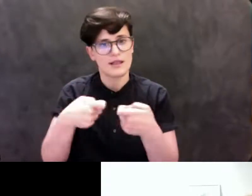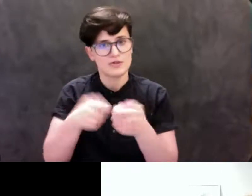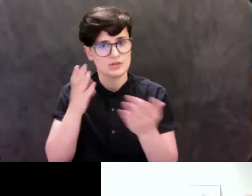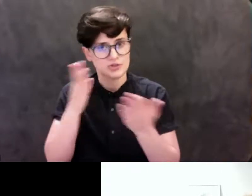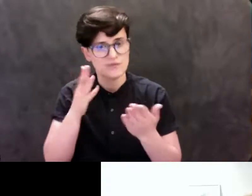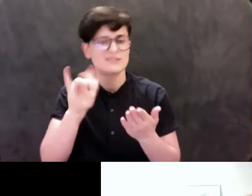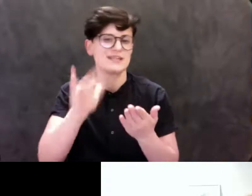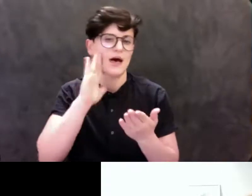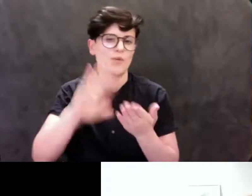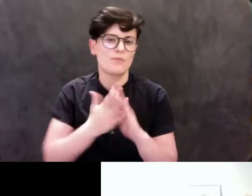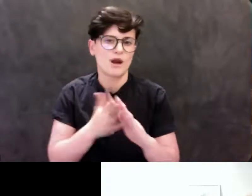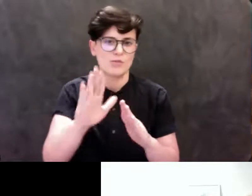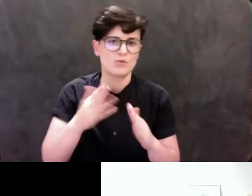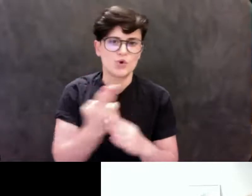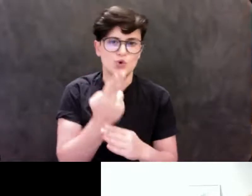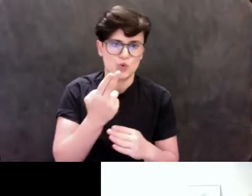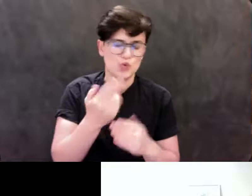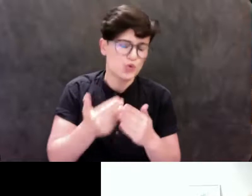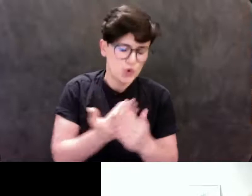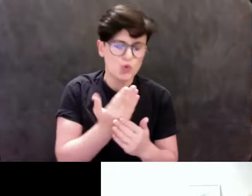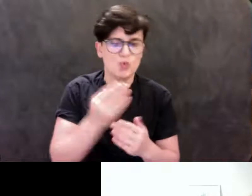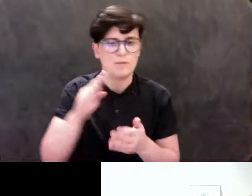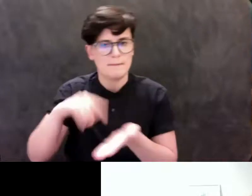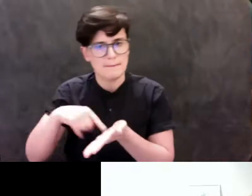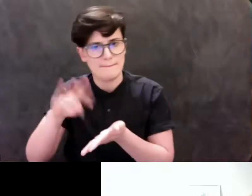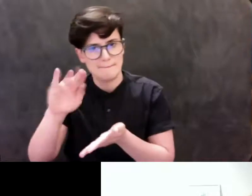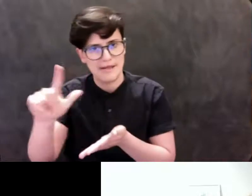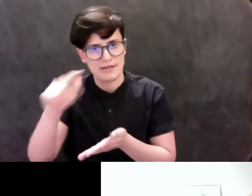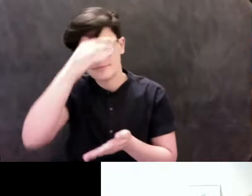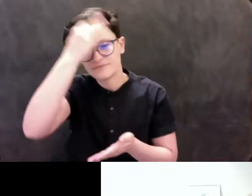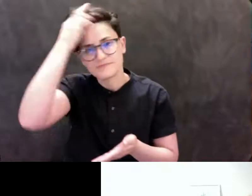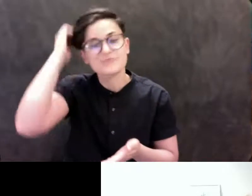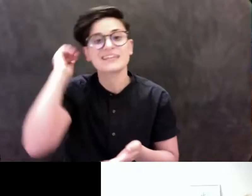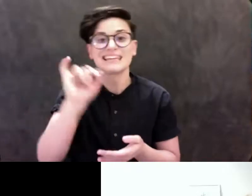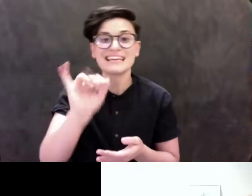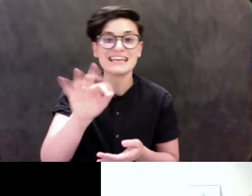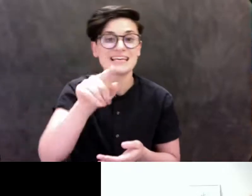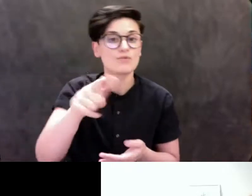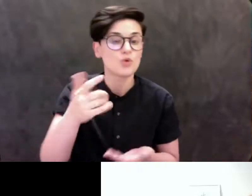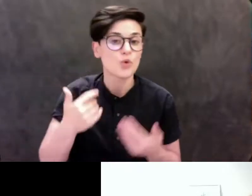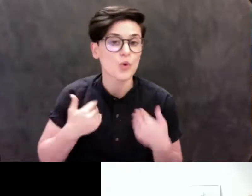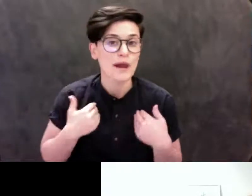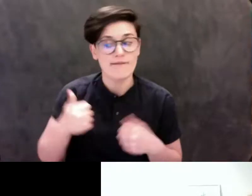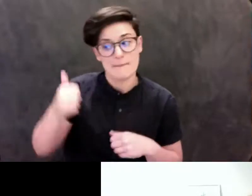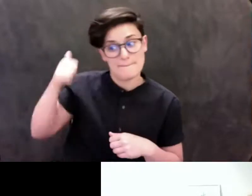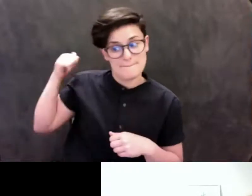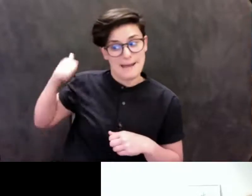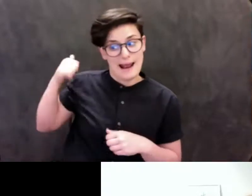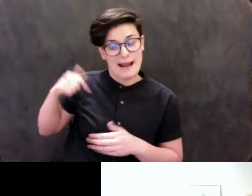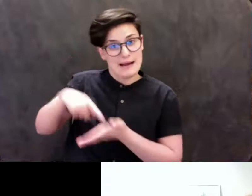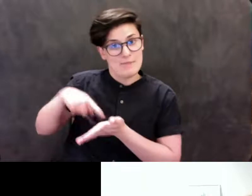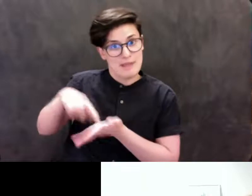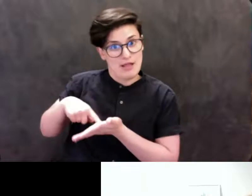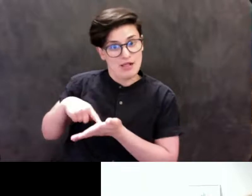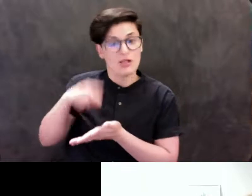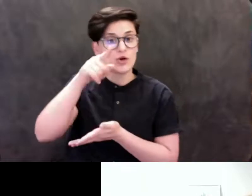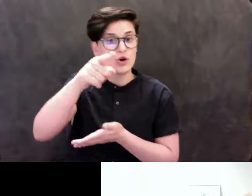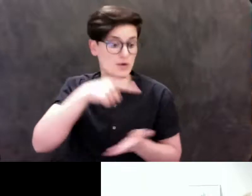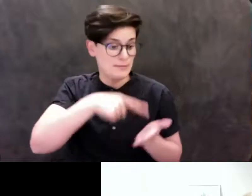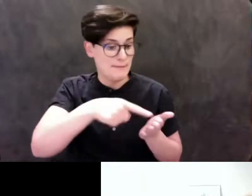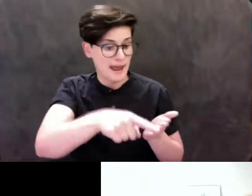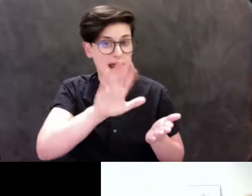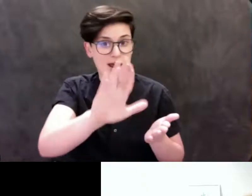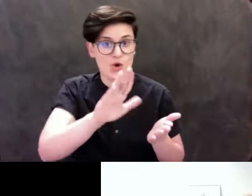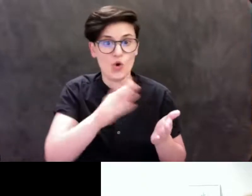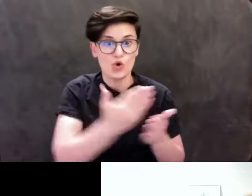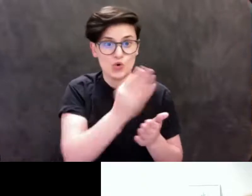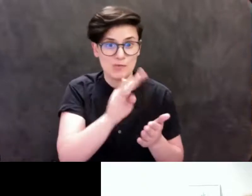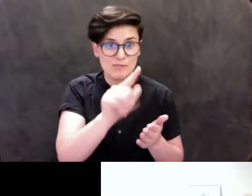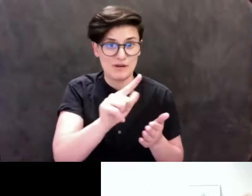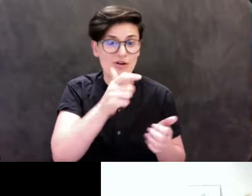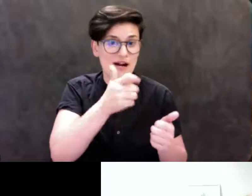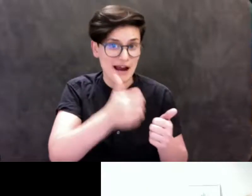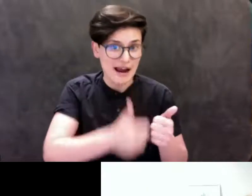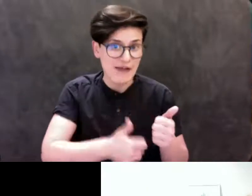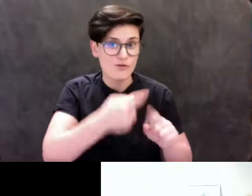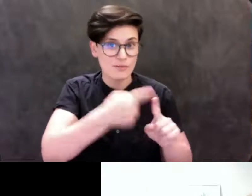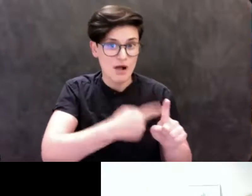If you have a back bill and you pay your new bill every month for one year or for 12 months,